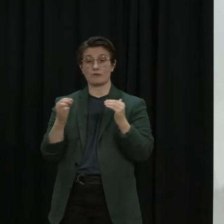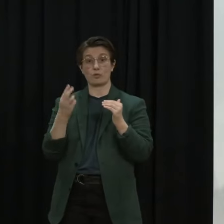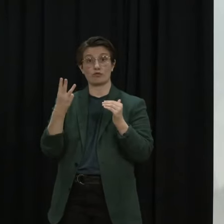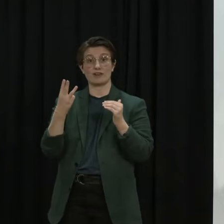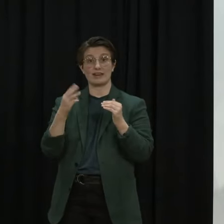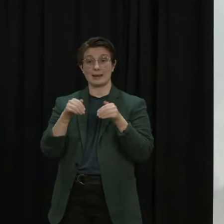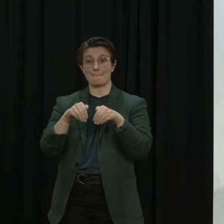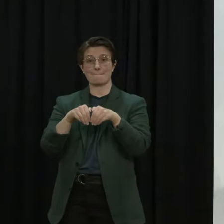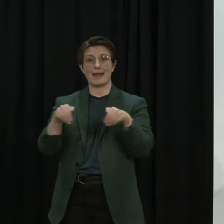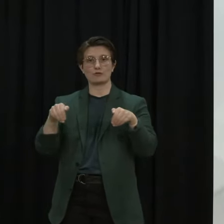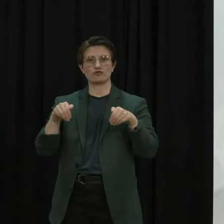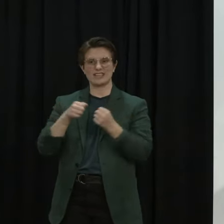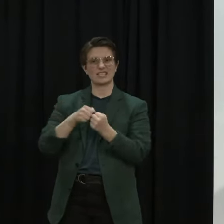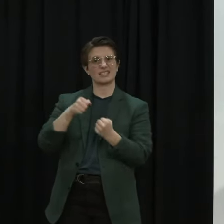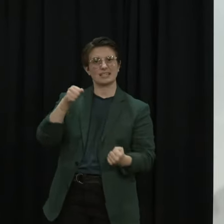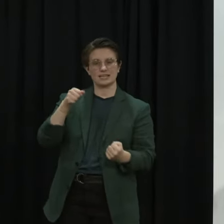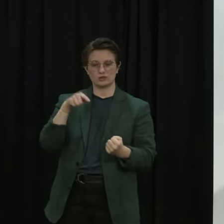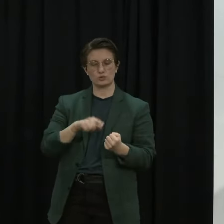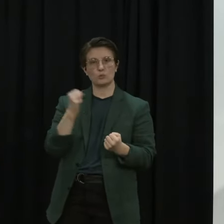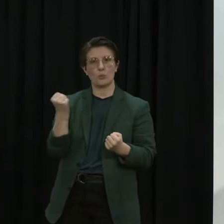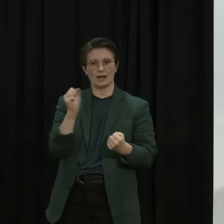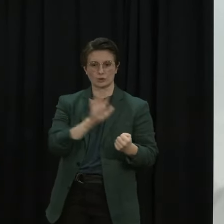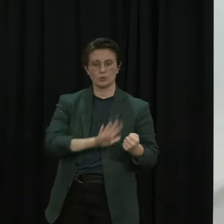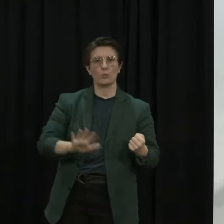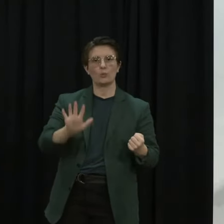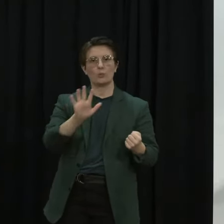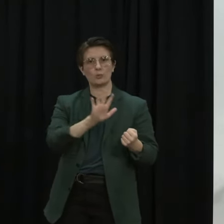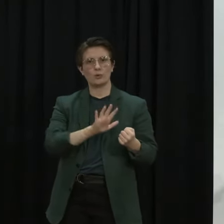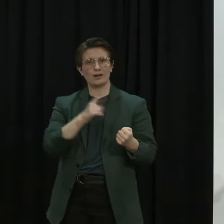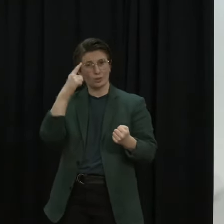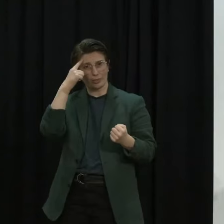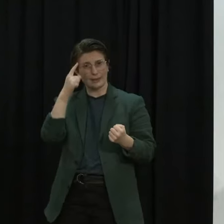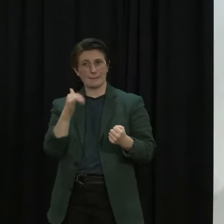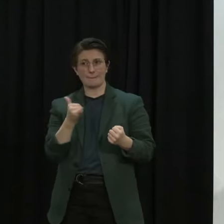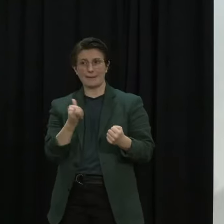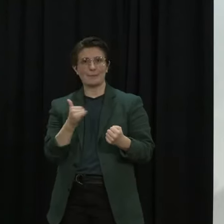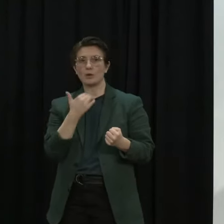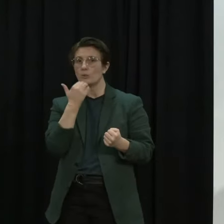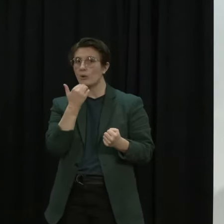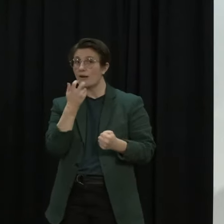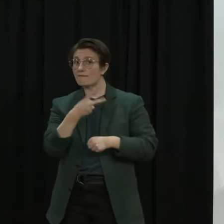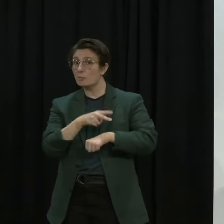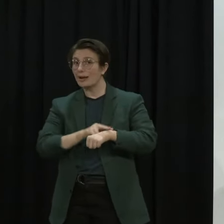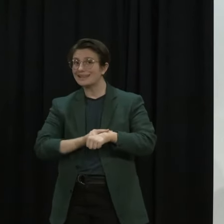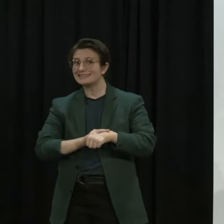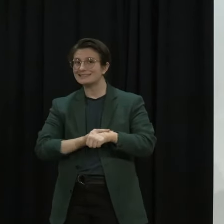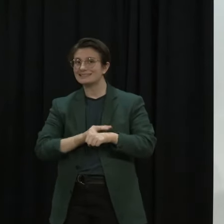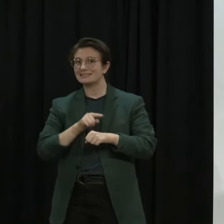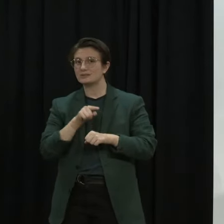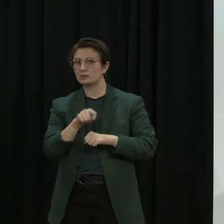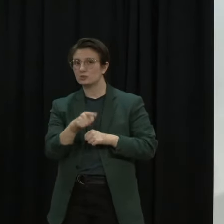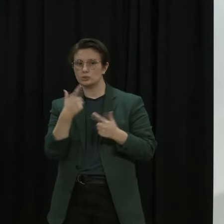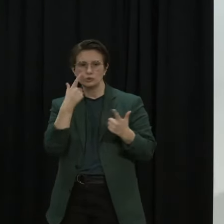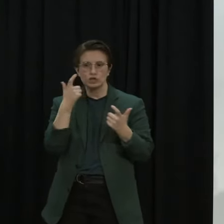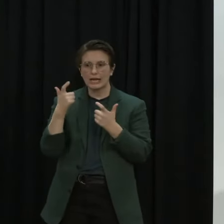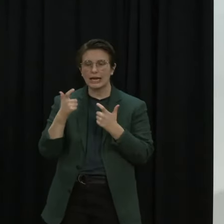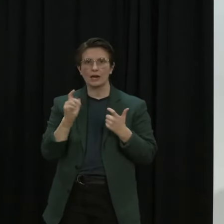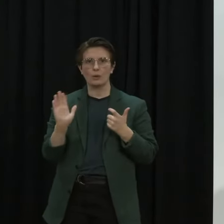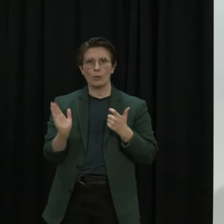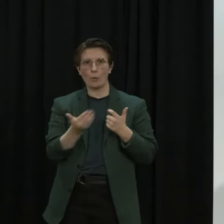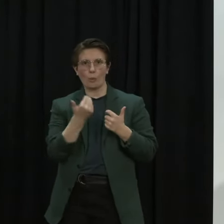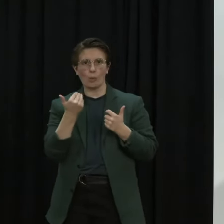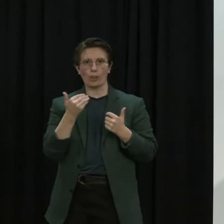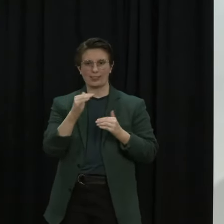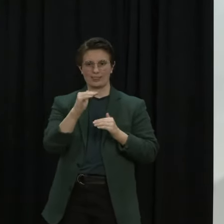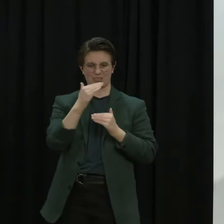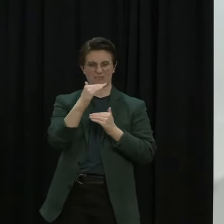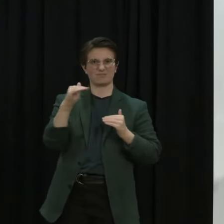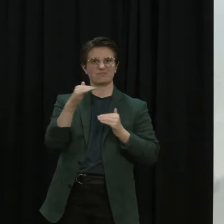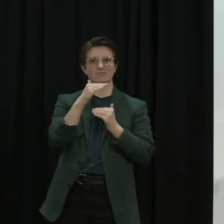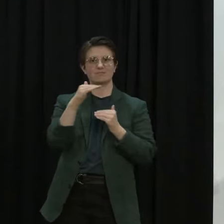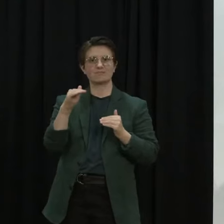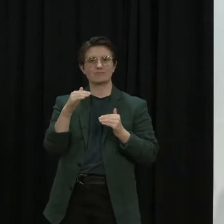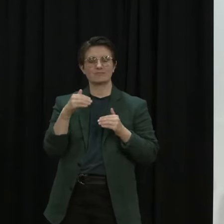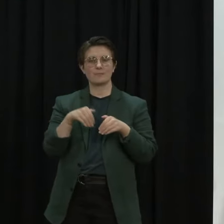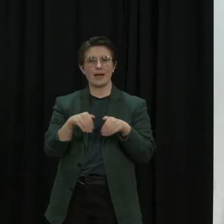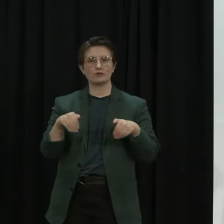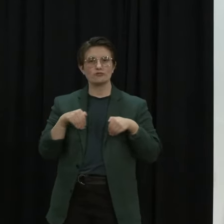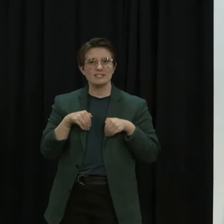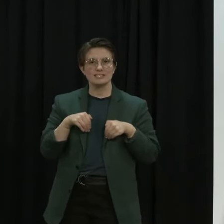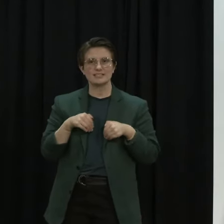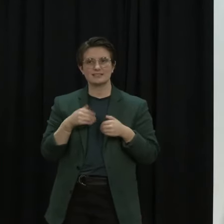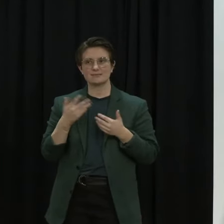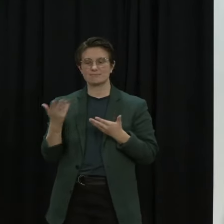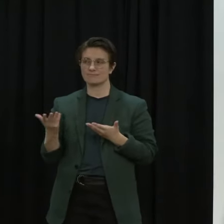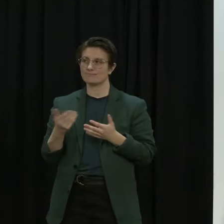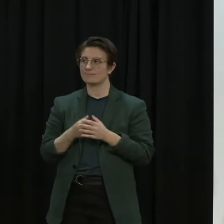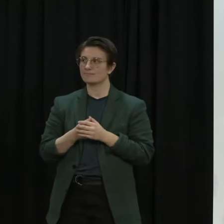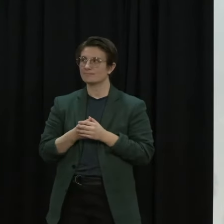information.